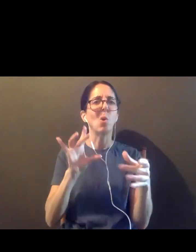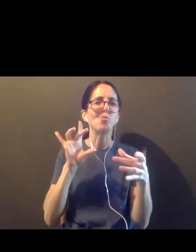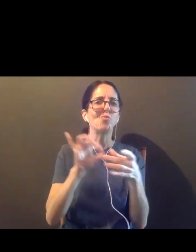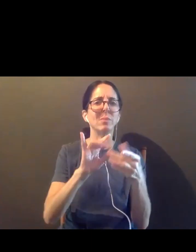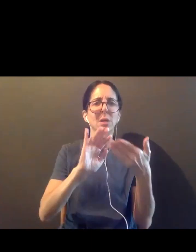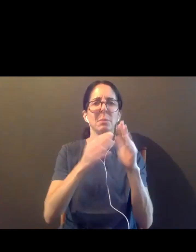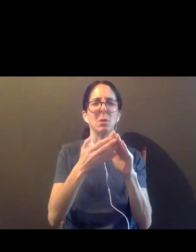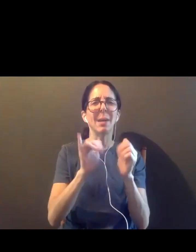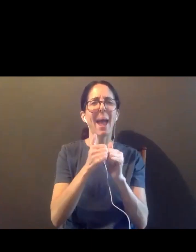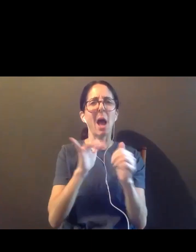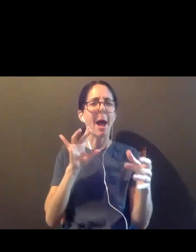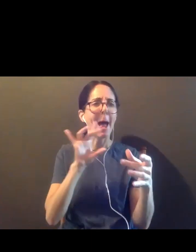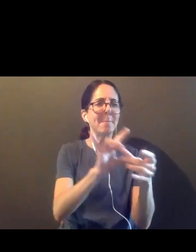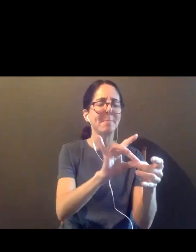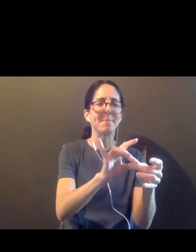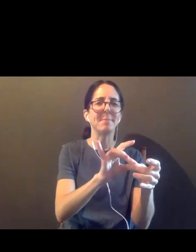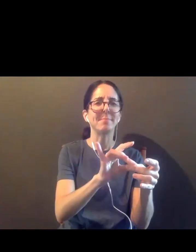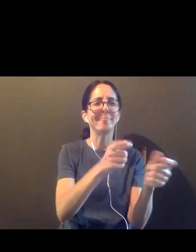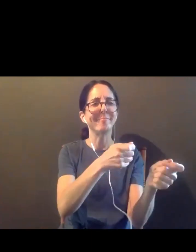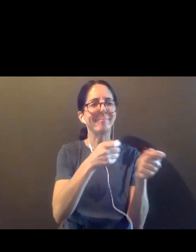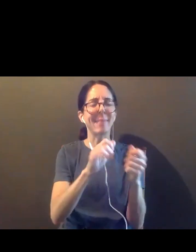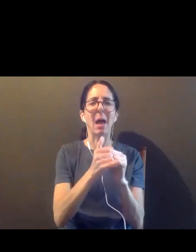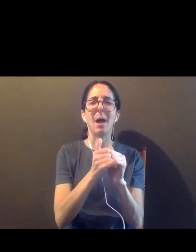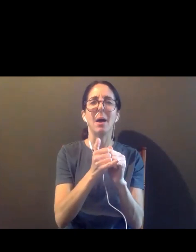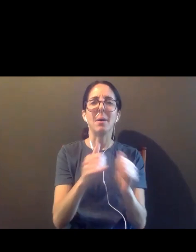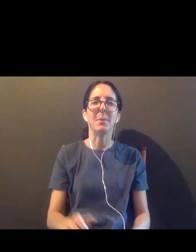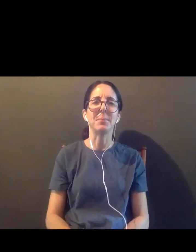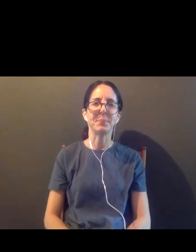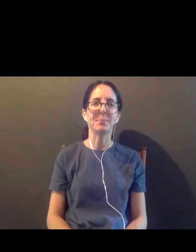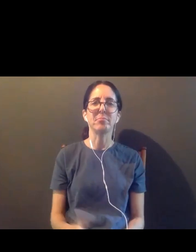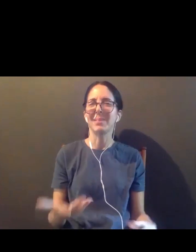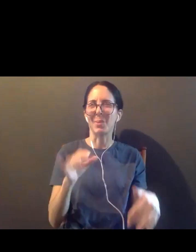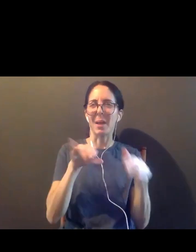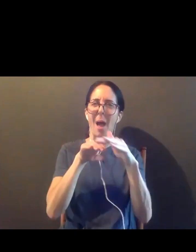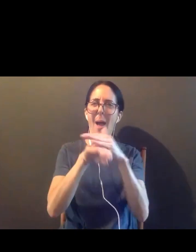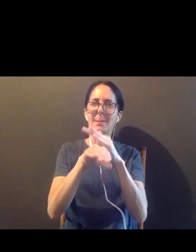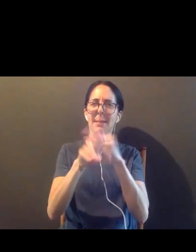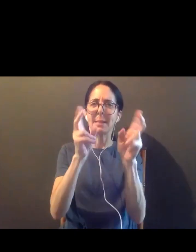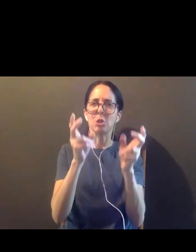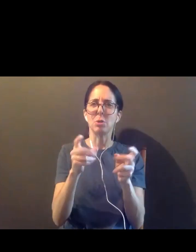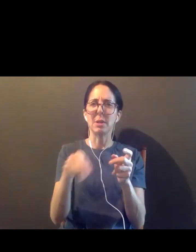So, let's think through some of these, some of the access issues that you have brought